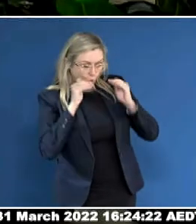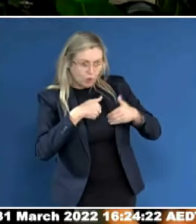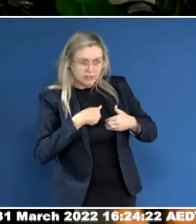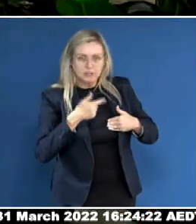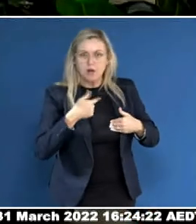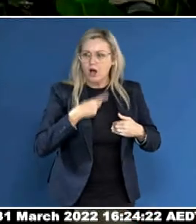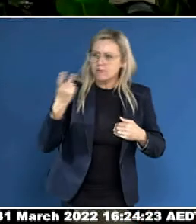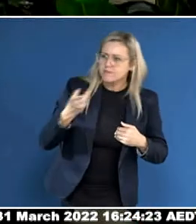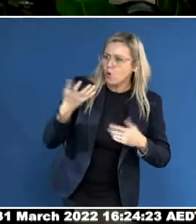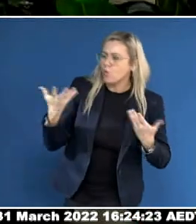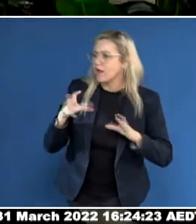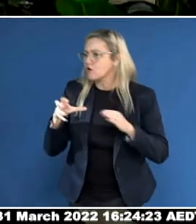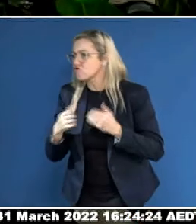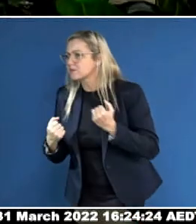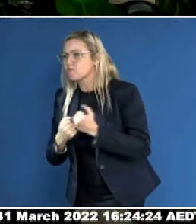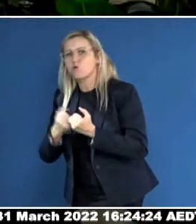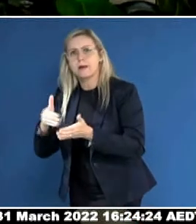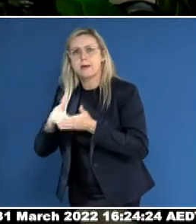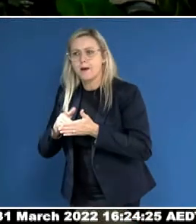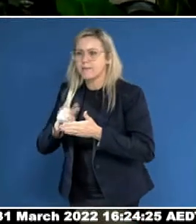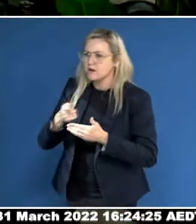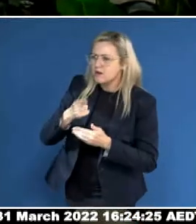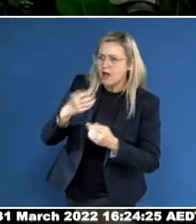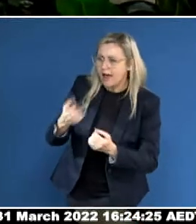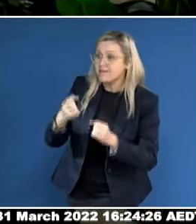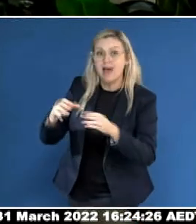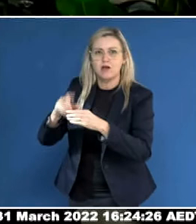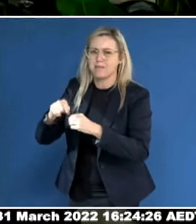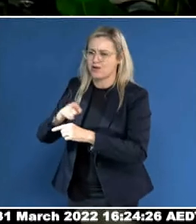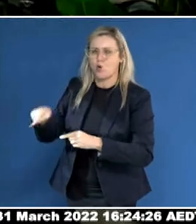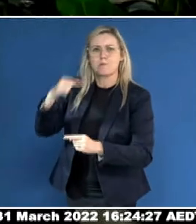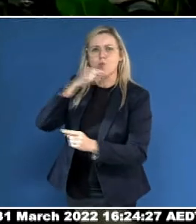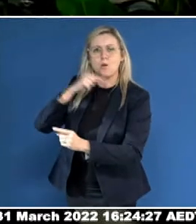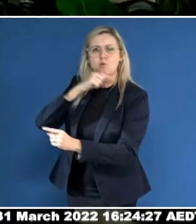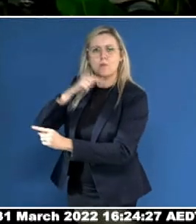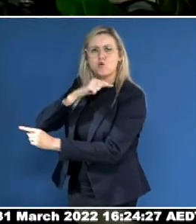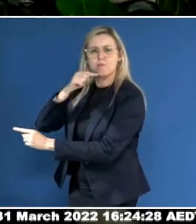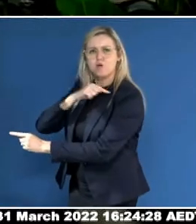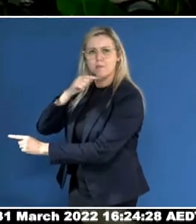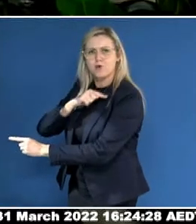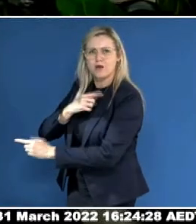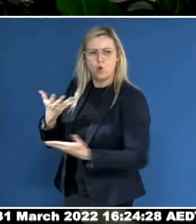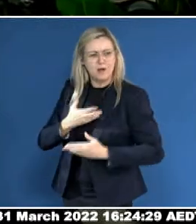And there's demand globally but we just can't keep up. There is just this need out there. And we - we deserve it.